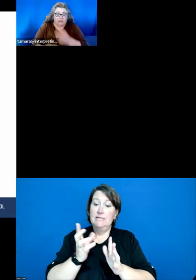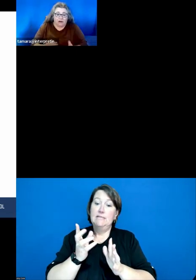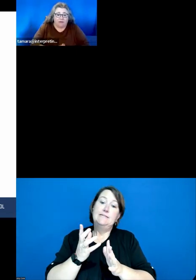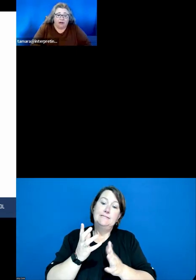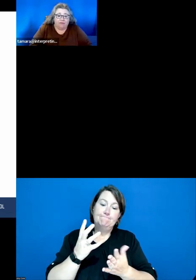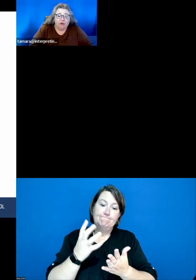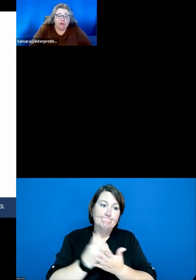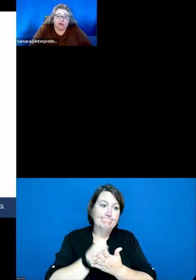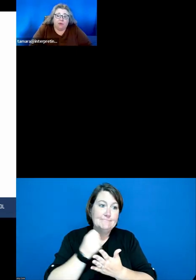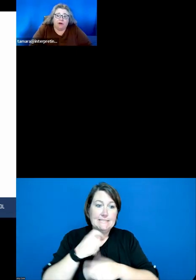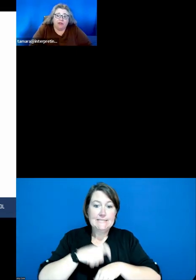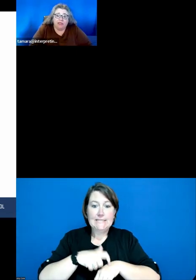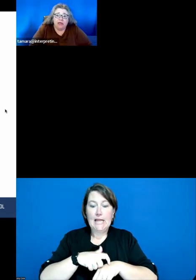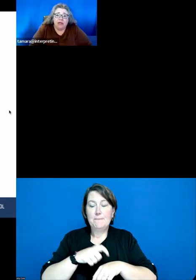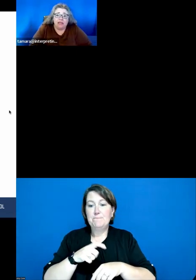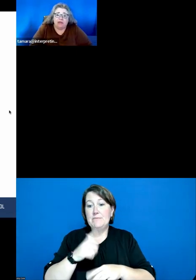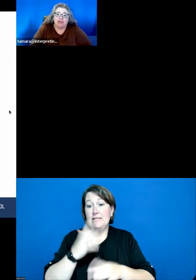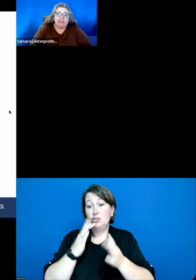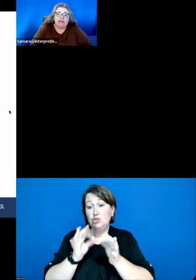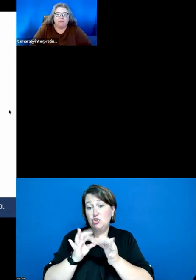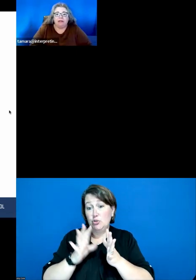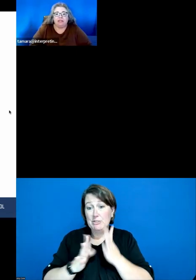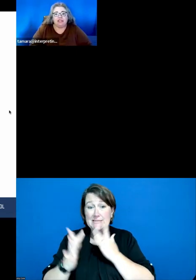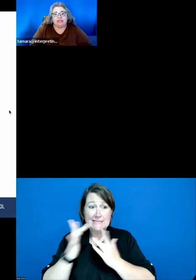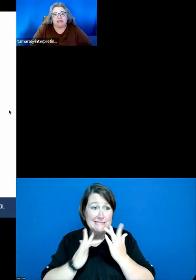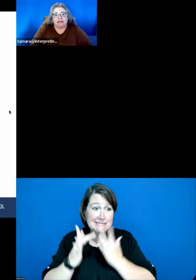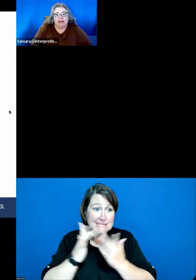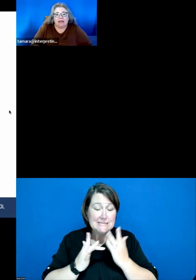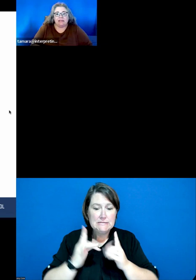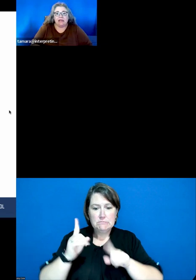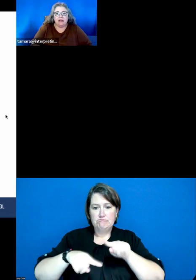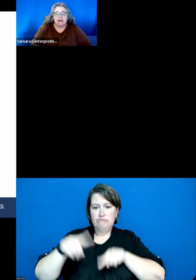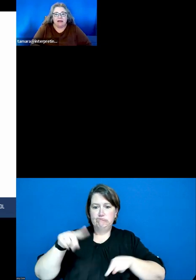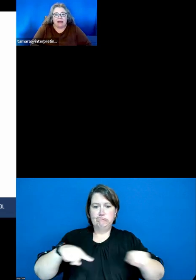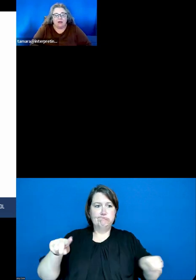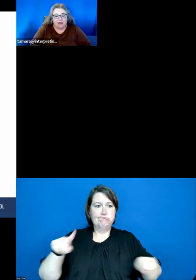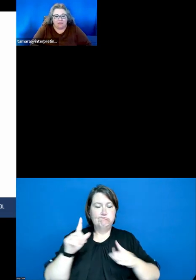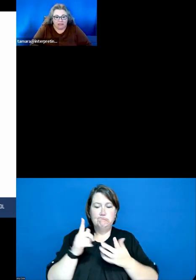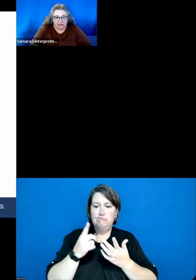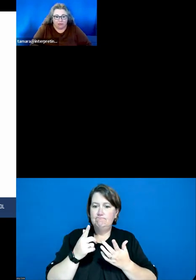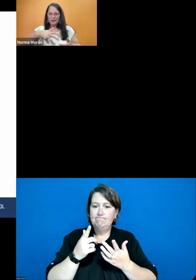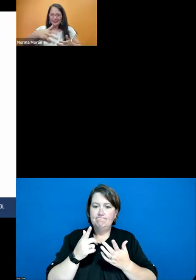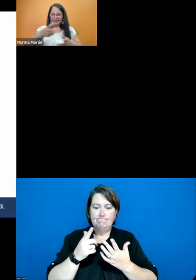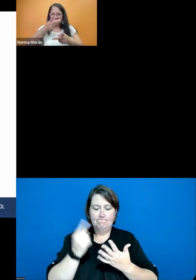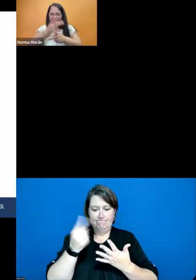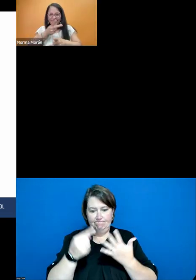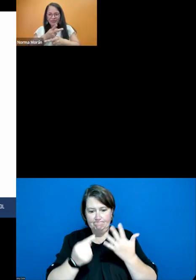there are very few interpreters. So there's different logistic things that you have to deal with that you